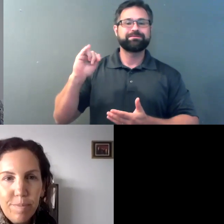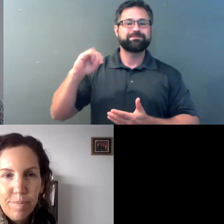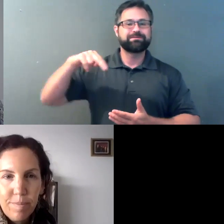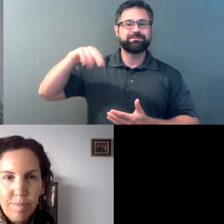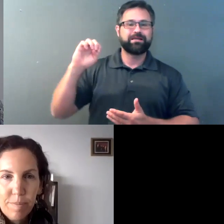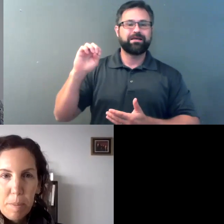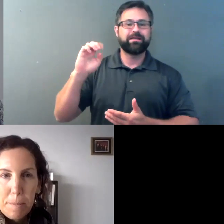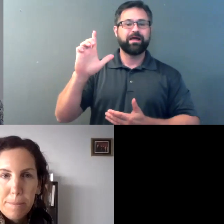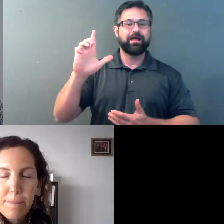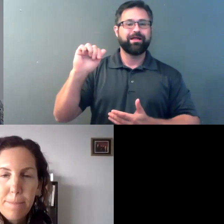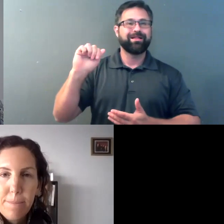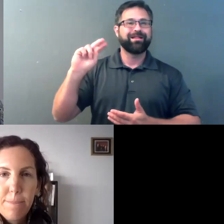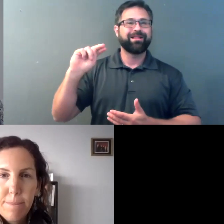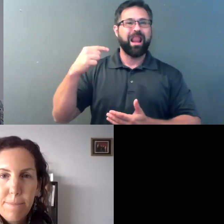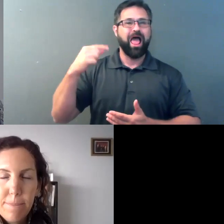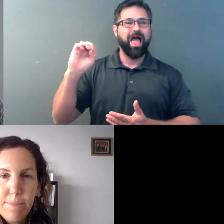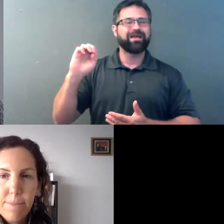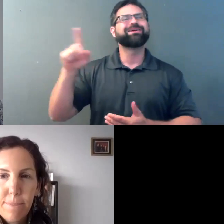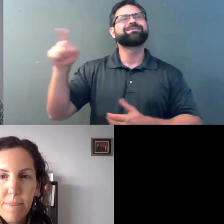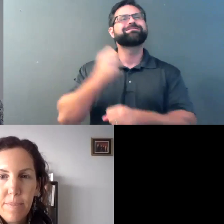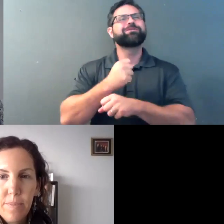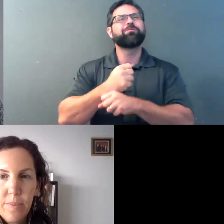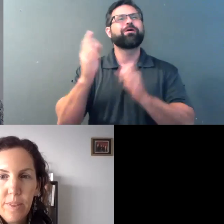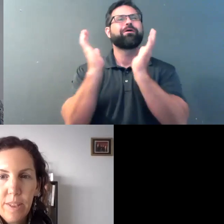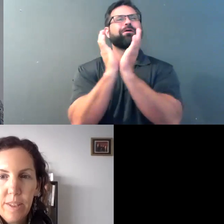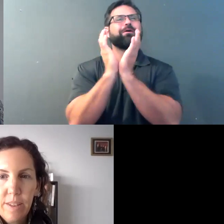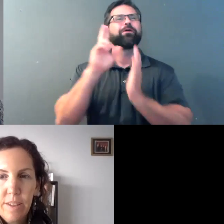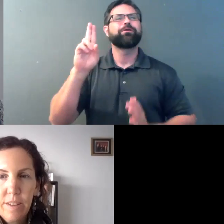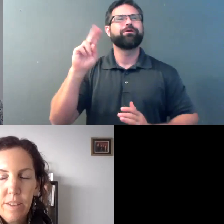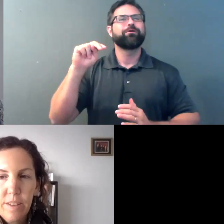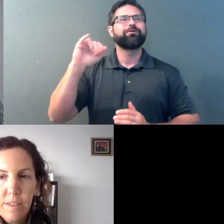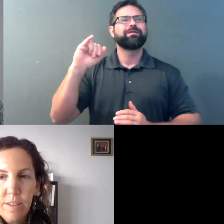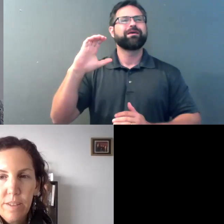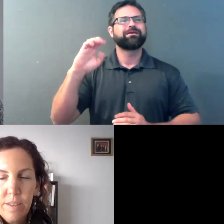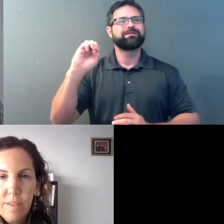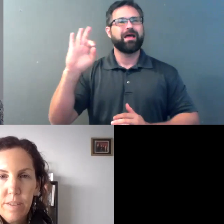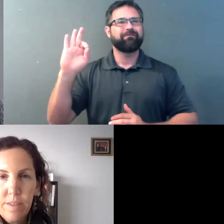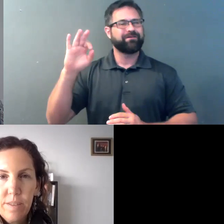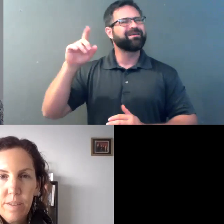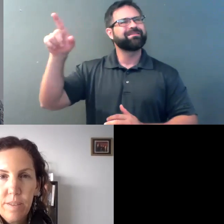who will discuss with us uh what happened after the launch of the guidelines what are we doing to